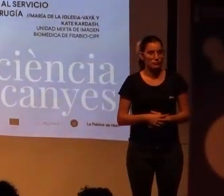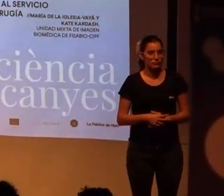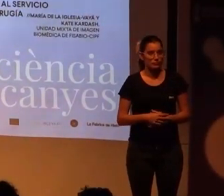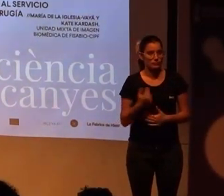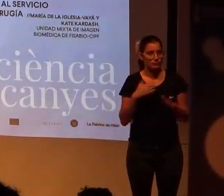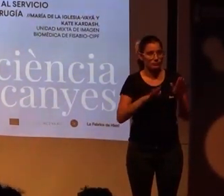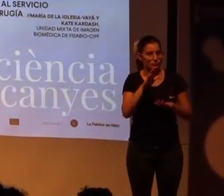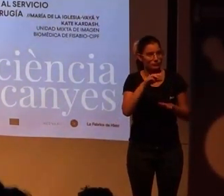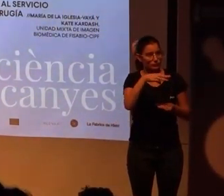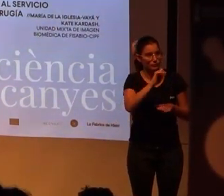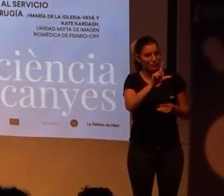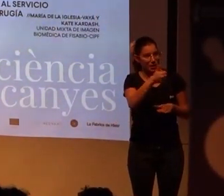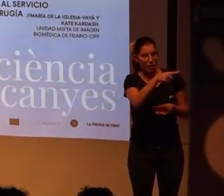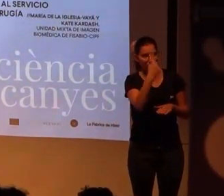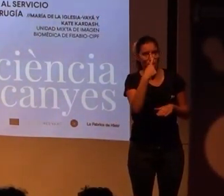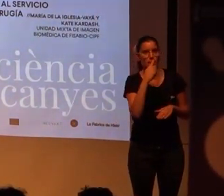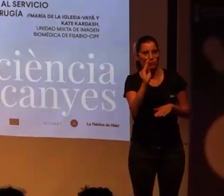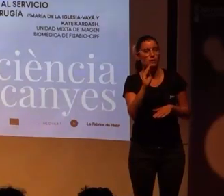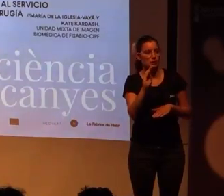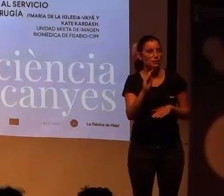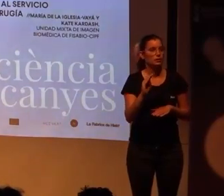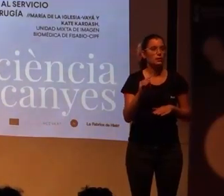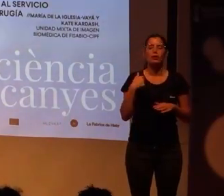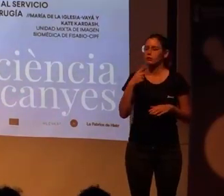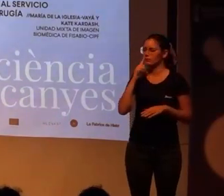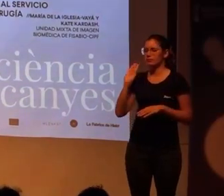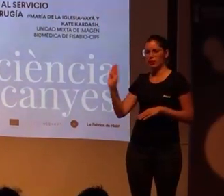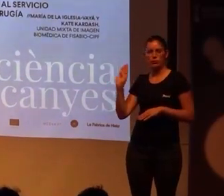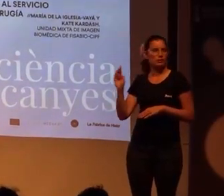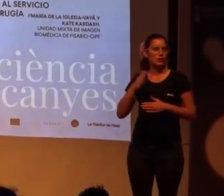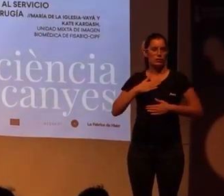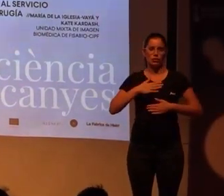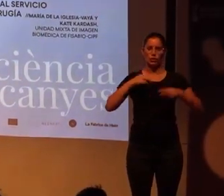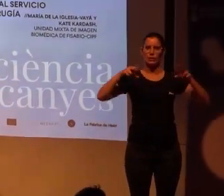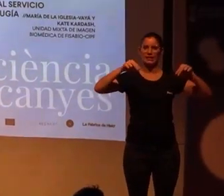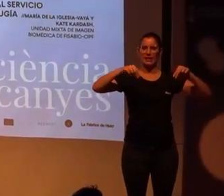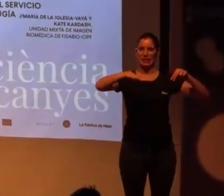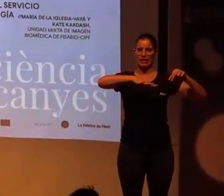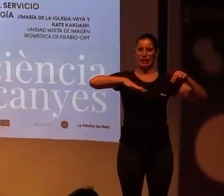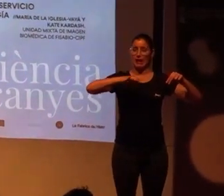Last one, Mila, did you have a question too? Okay, I have a small terrace and I wanted to do something like Marian de la Iglesia,